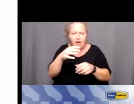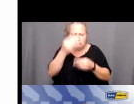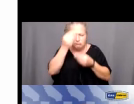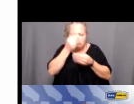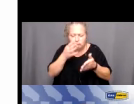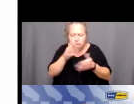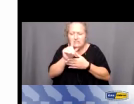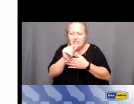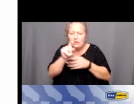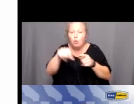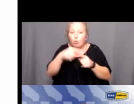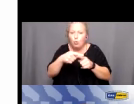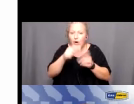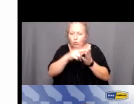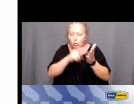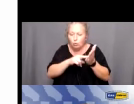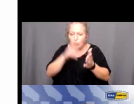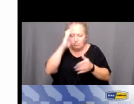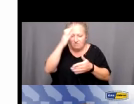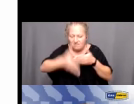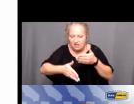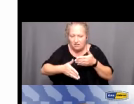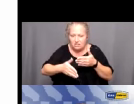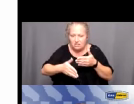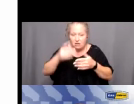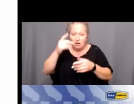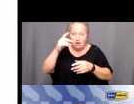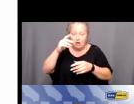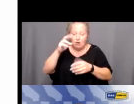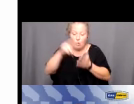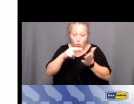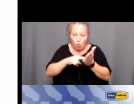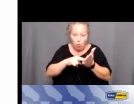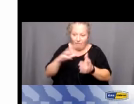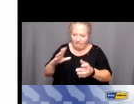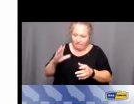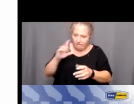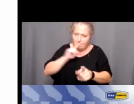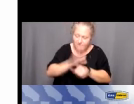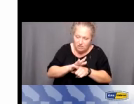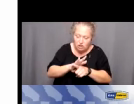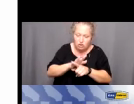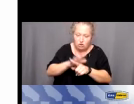be done, he thought it would start official rule making by the end of this year and be completed by